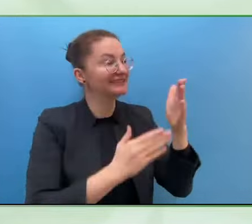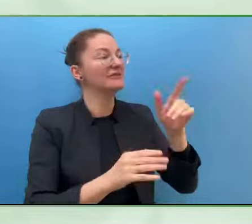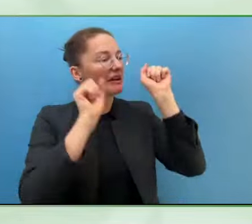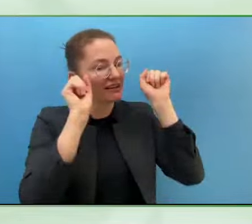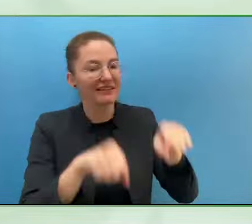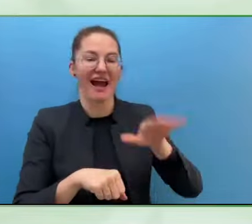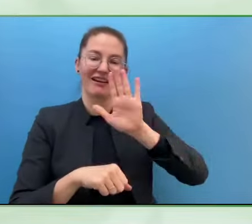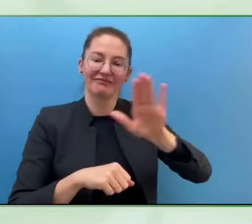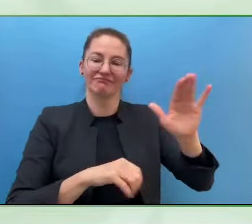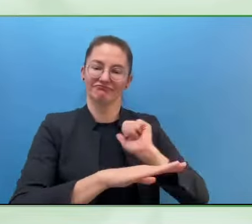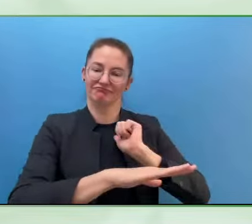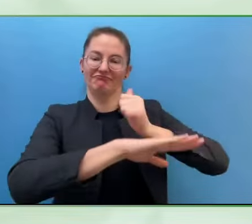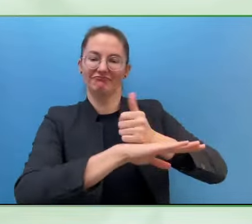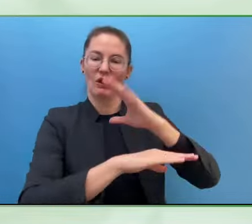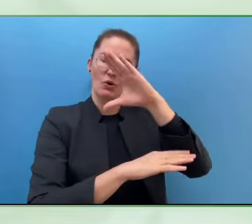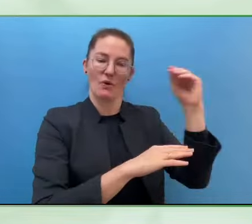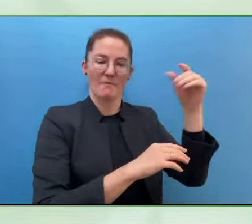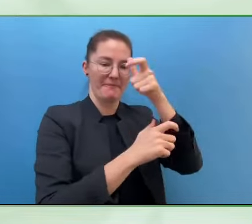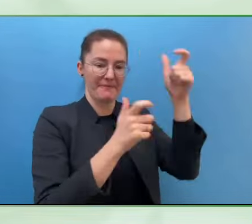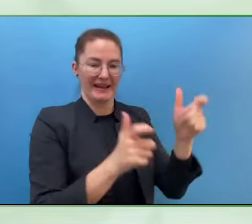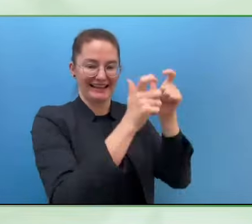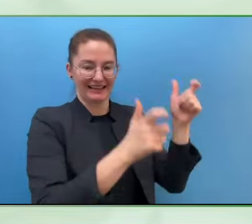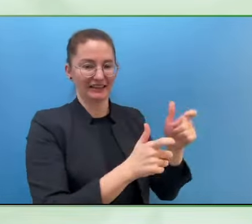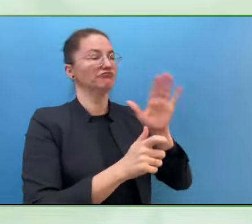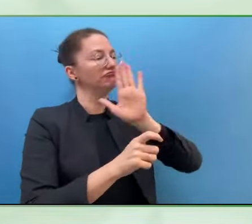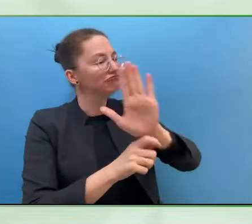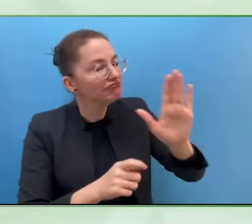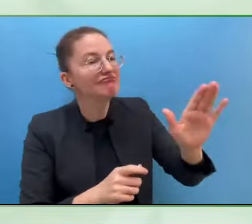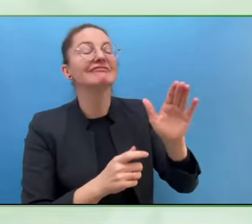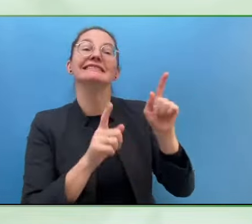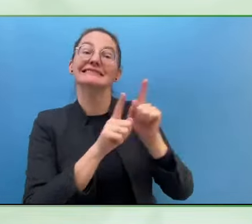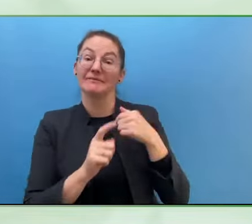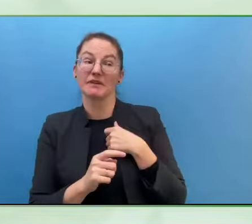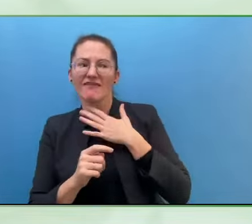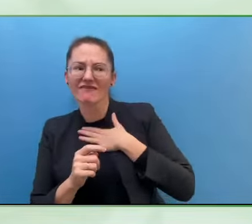with various disabilities. Tells a little bit about your organisation.